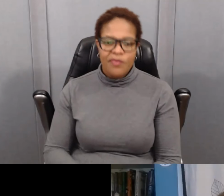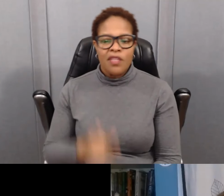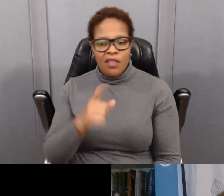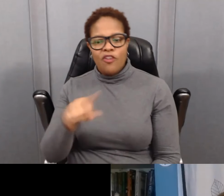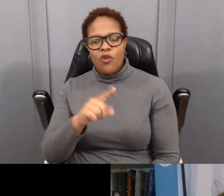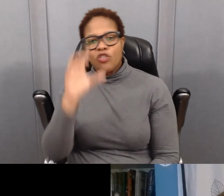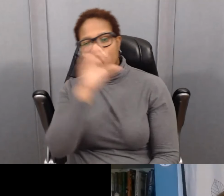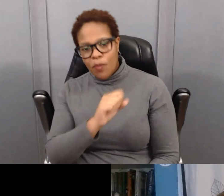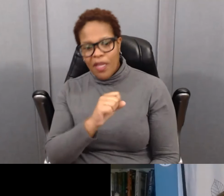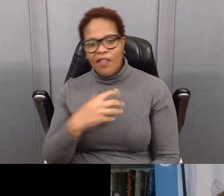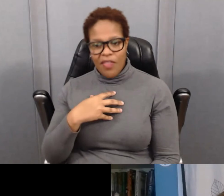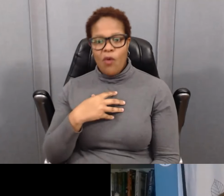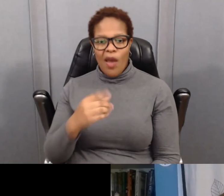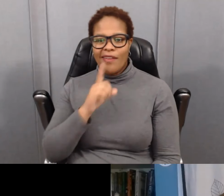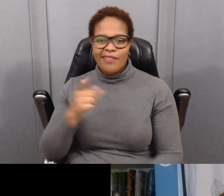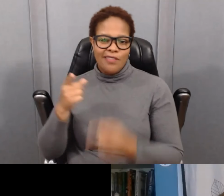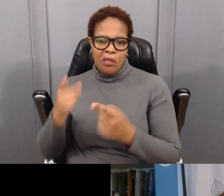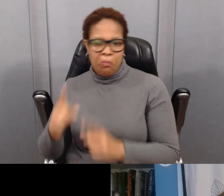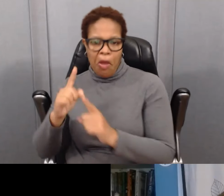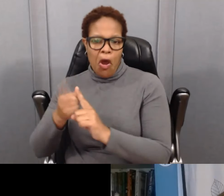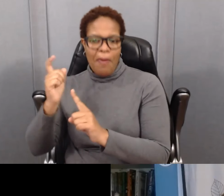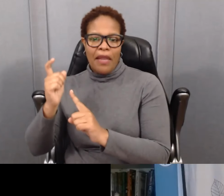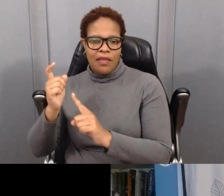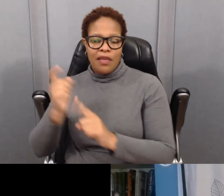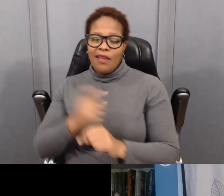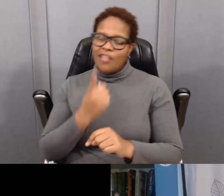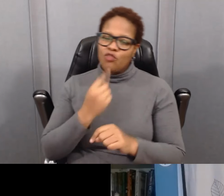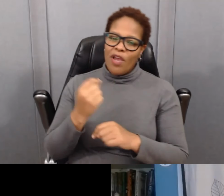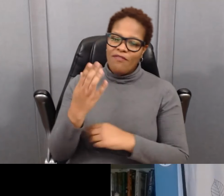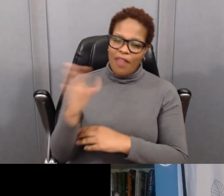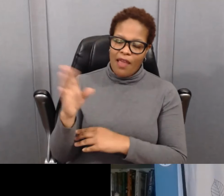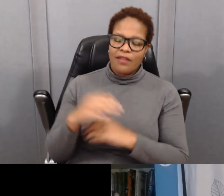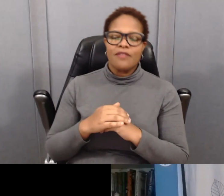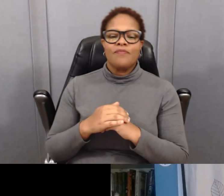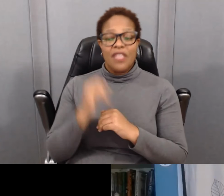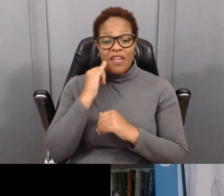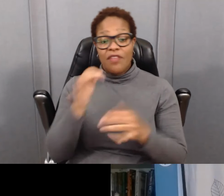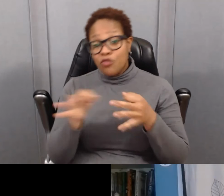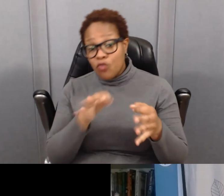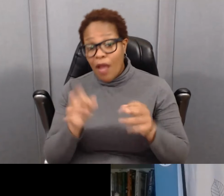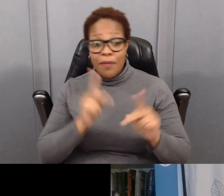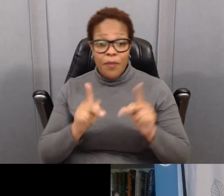that white is the default, well, that's a red flag for you, whether they're describing people or not, those things are red flags.